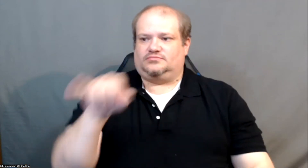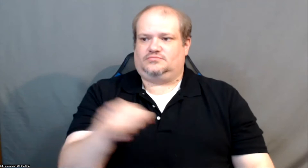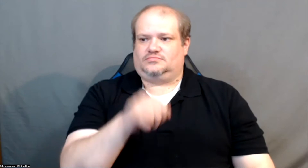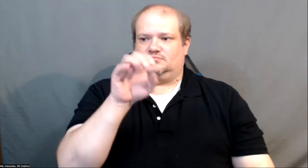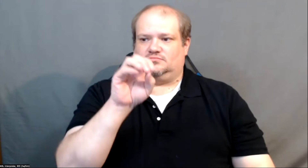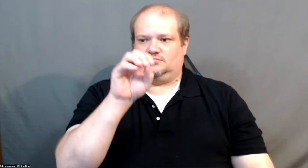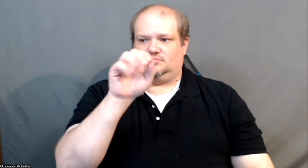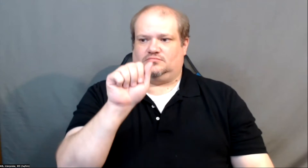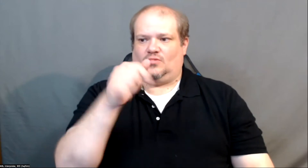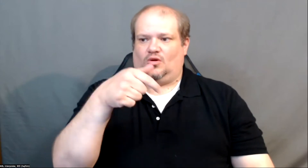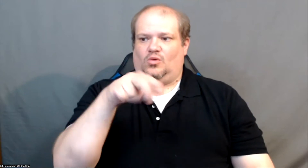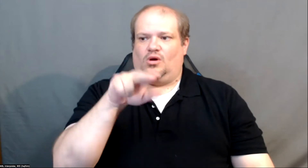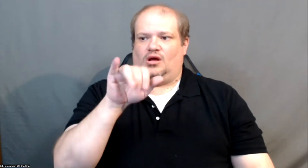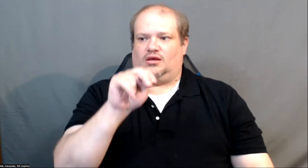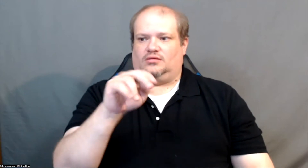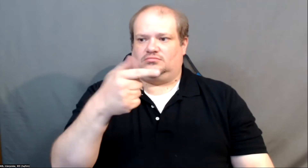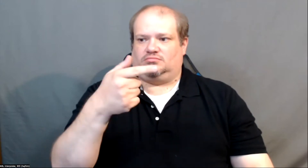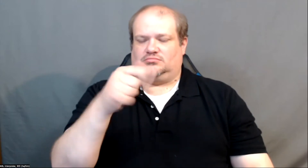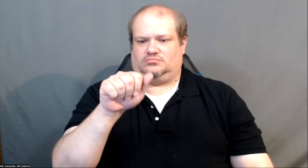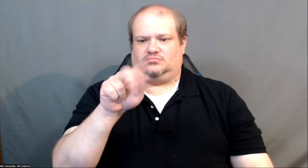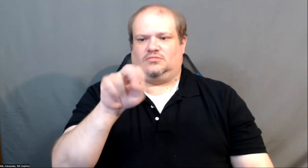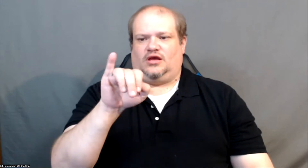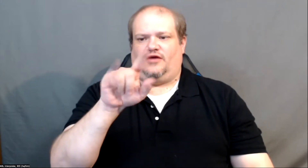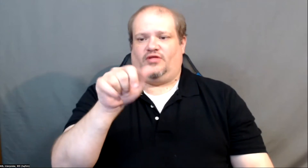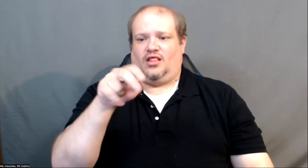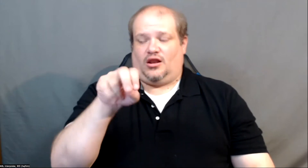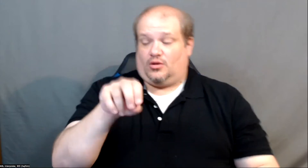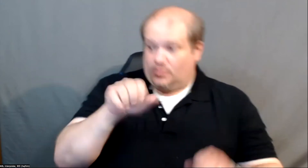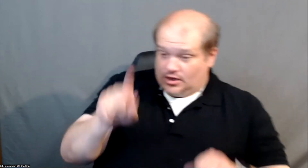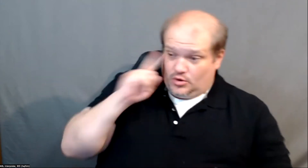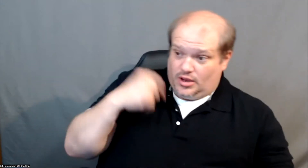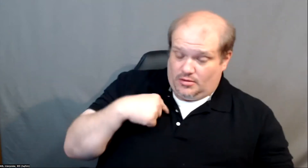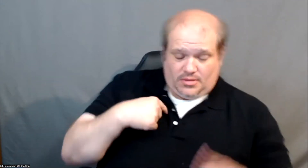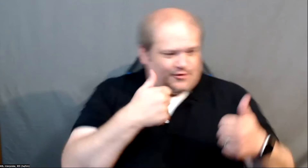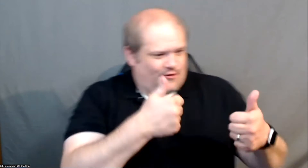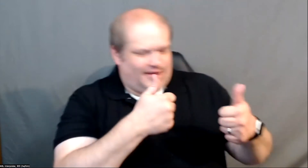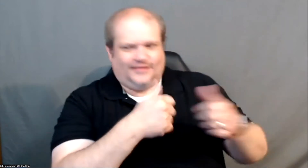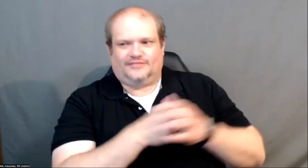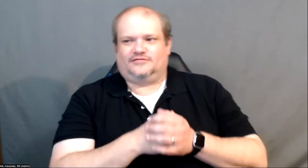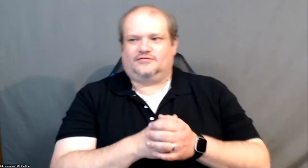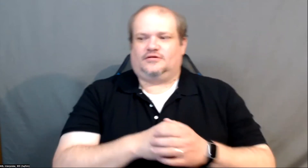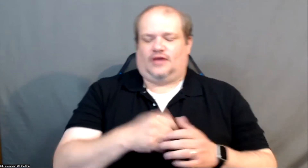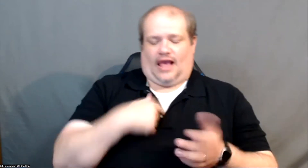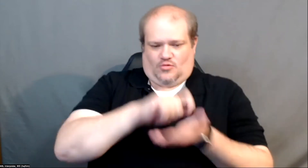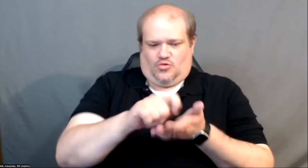Hey, Can y'all hear me? Alright, this is a poem I wrote called “Lemonade for Lunch.”